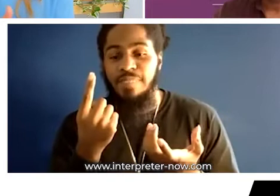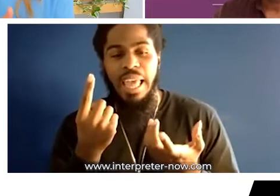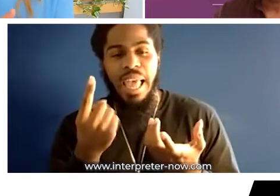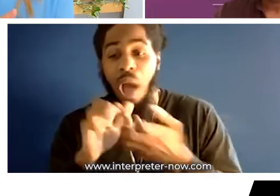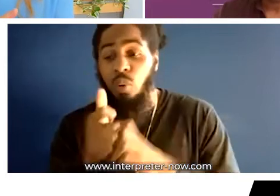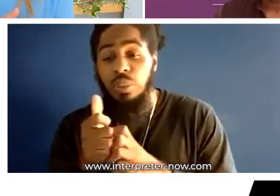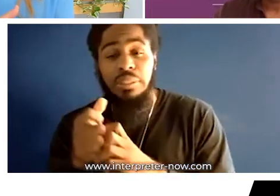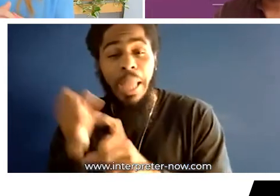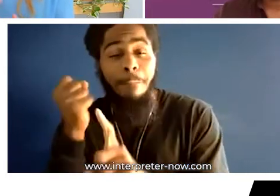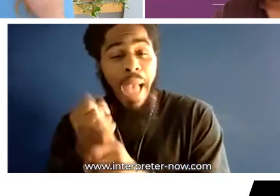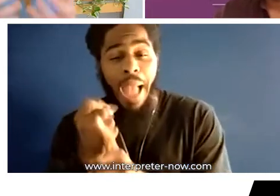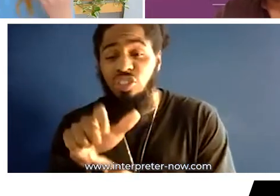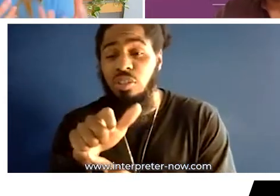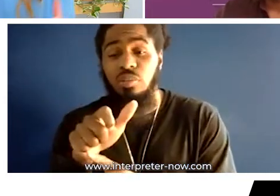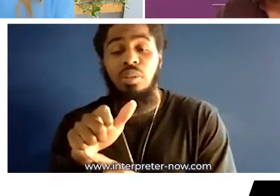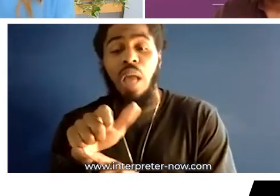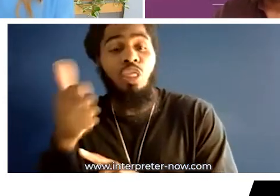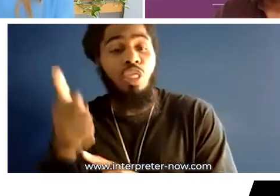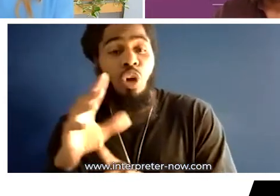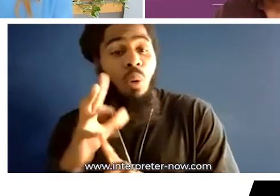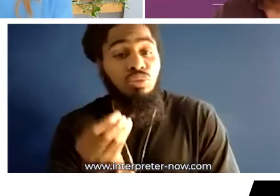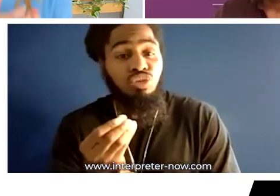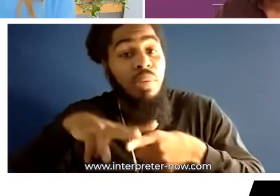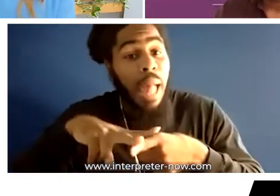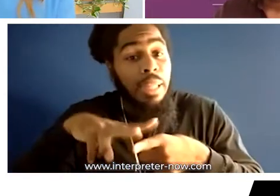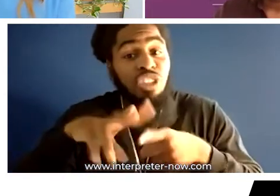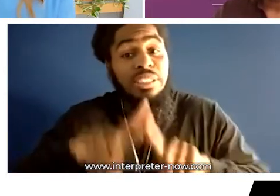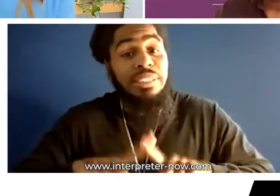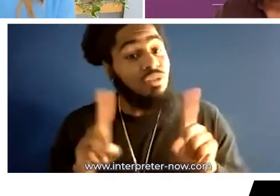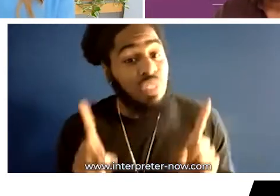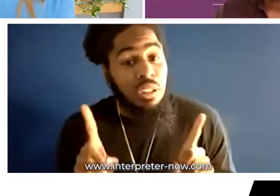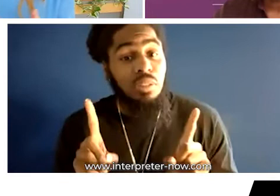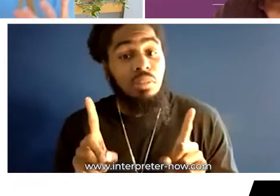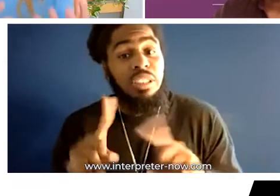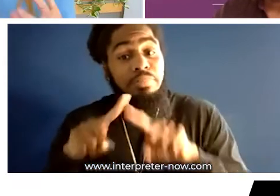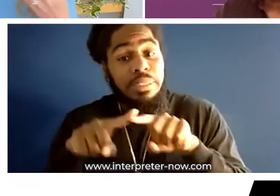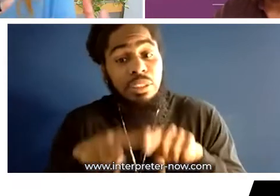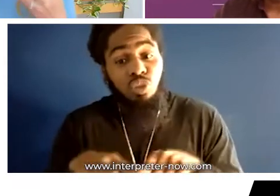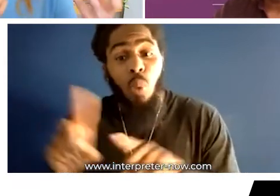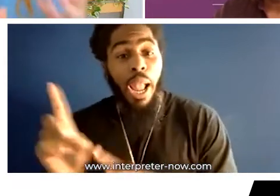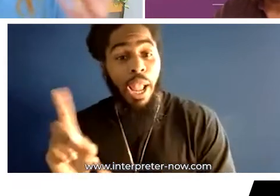And the terminology is a little bit different from region to region, and even some resistance